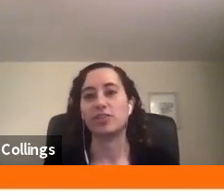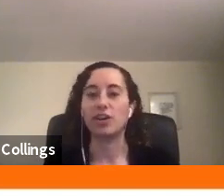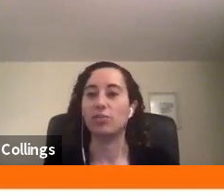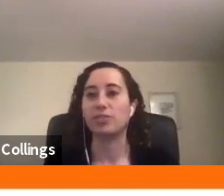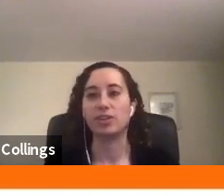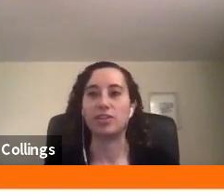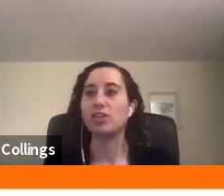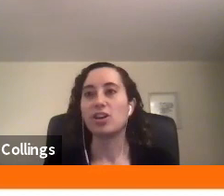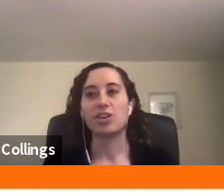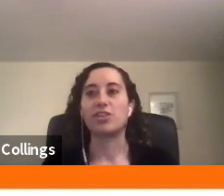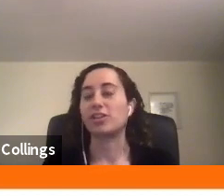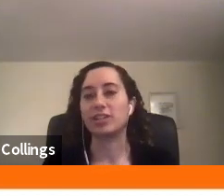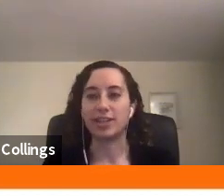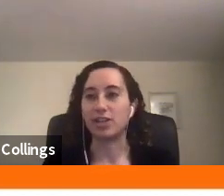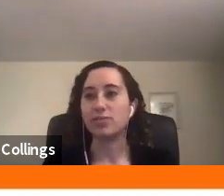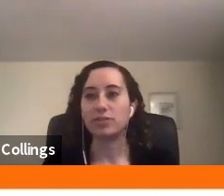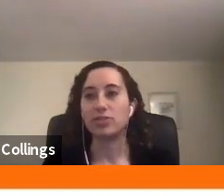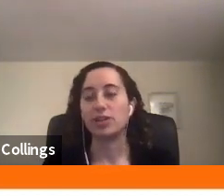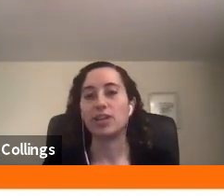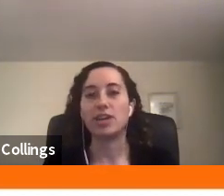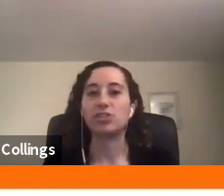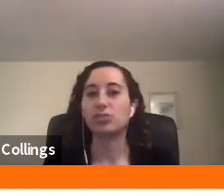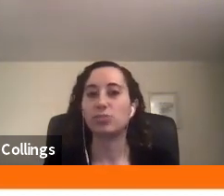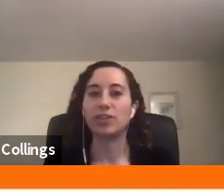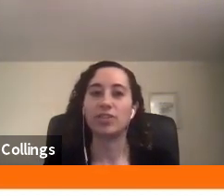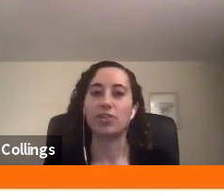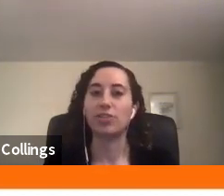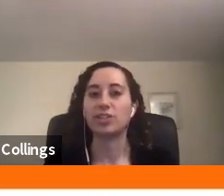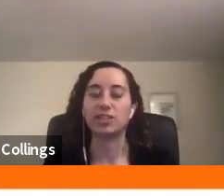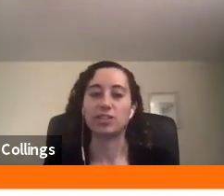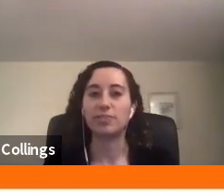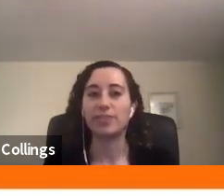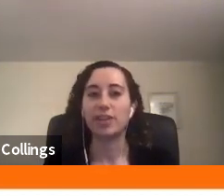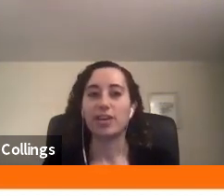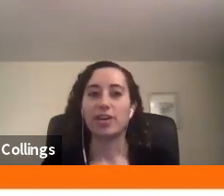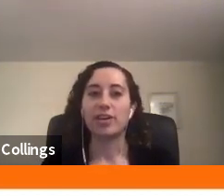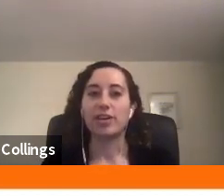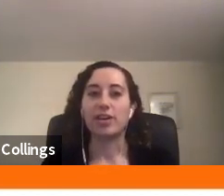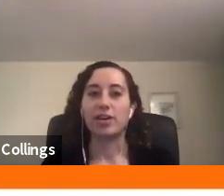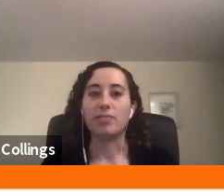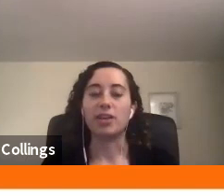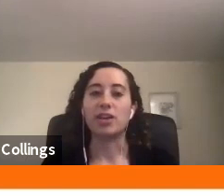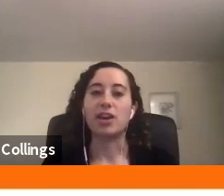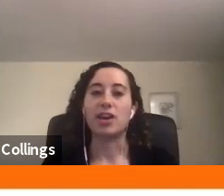Often if you are not recognized as having an eating disorder, you are not given help, then you are not going to